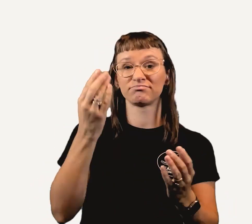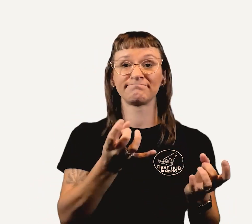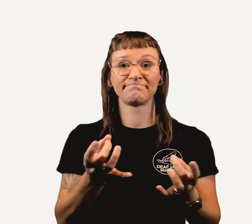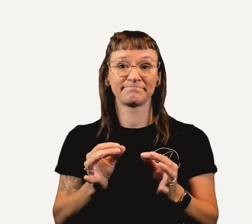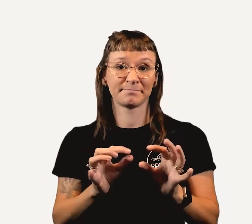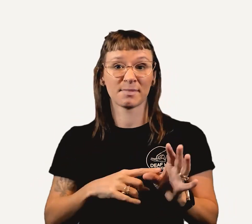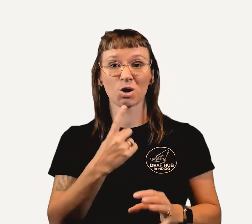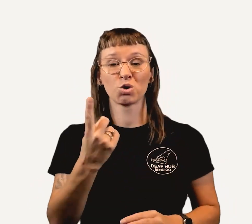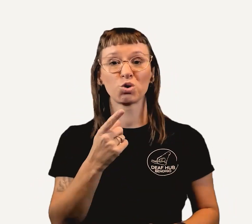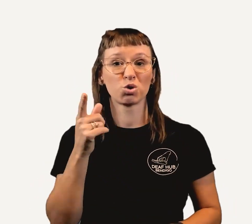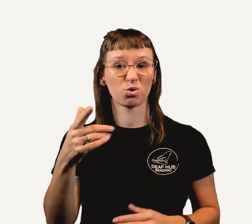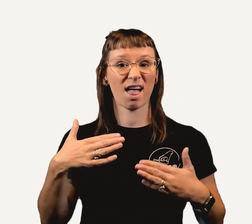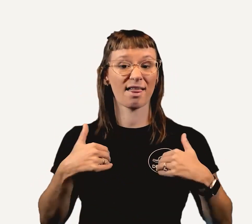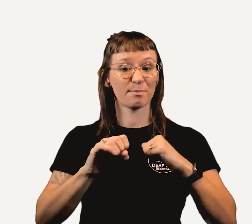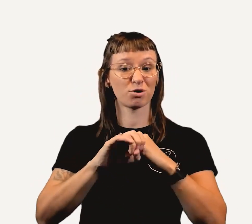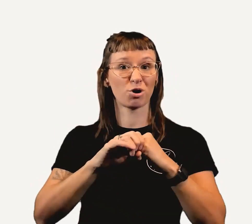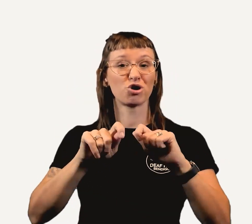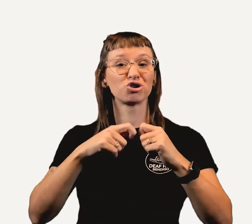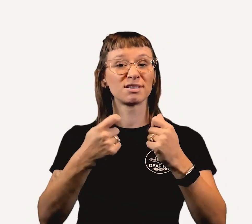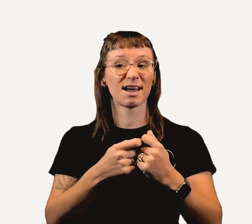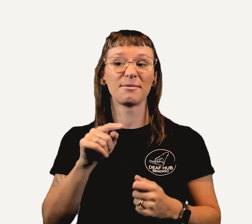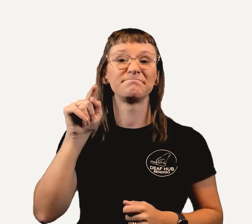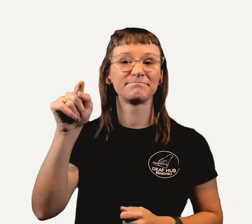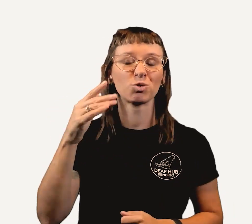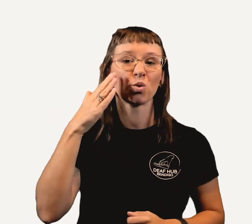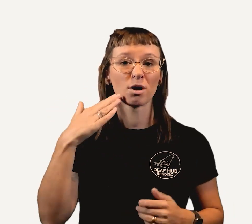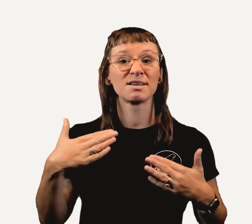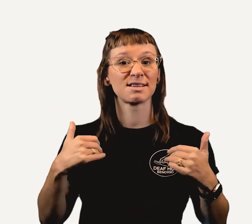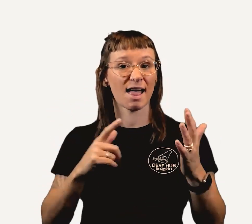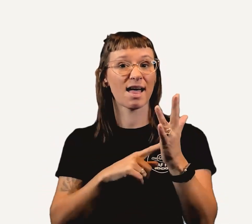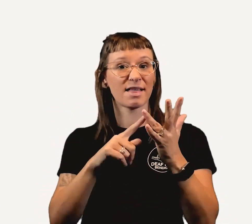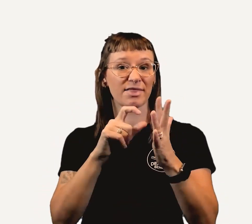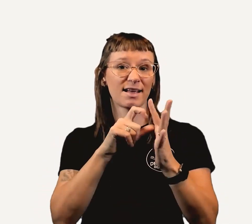has been prepared and is presented by the health promotion team at Women's Health Loddon Mallee,